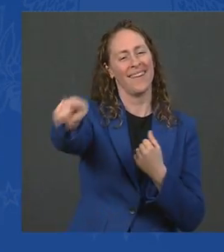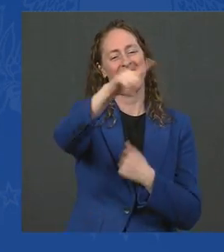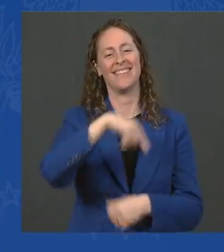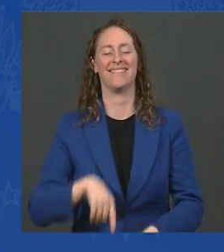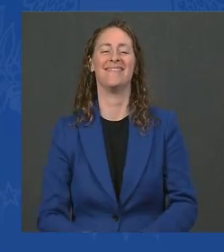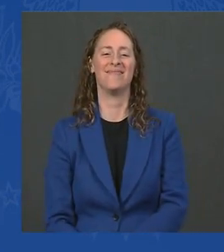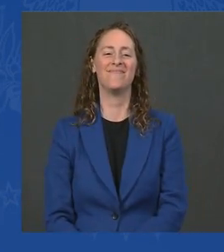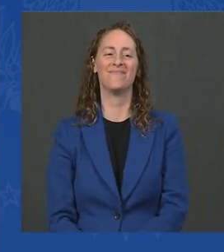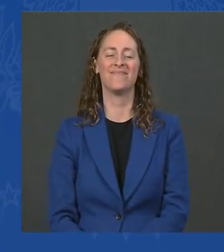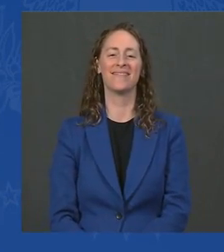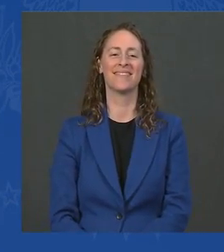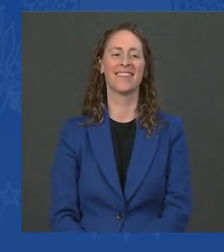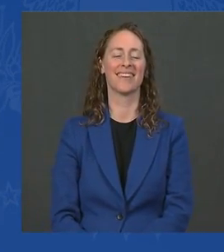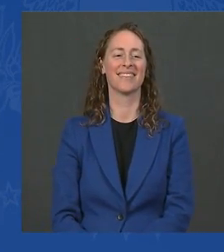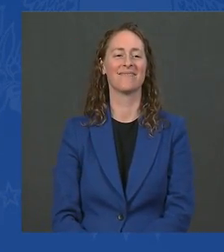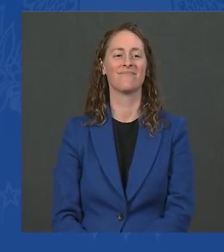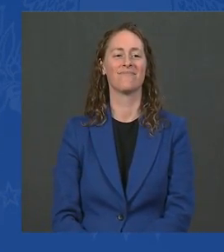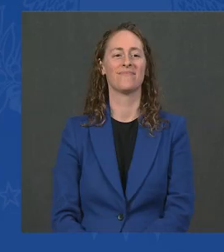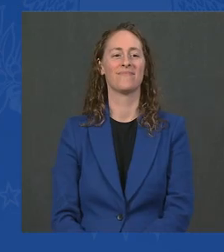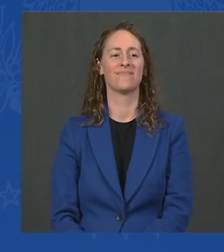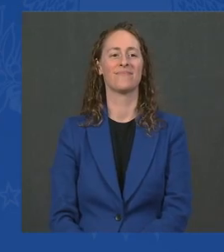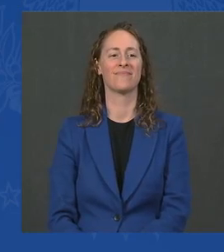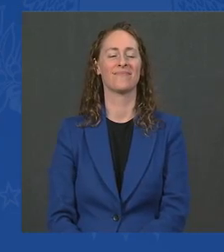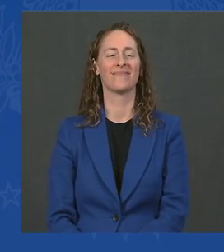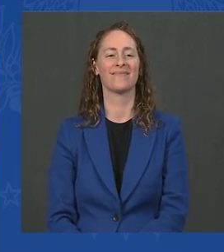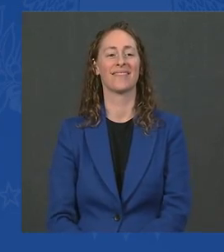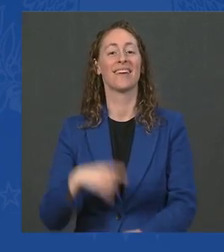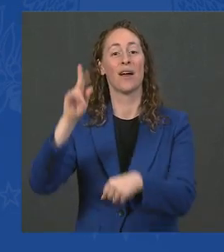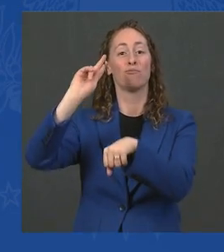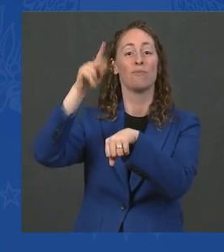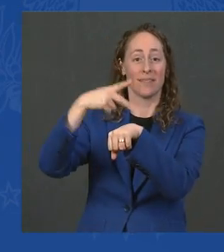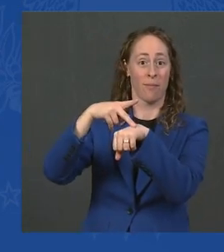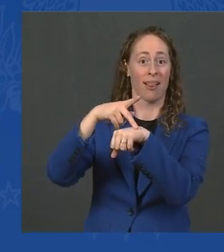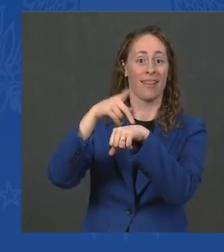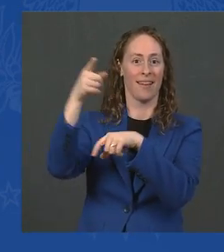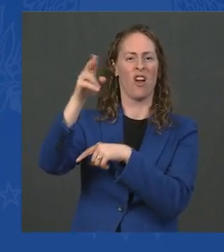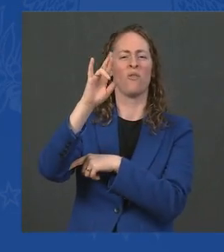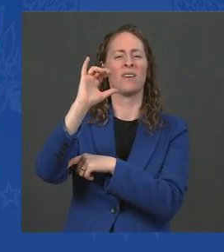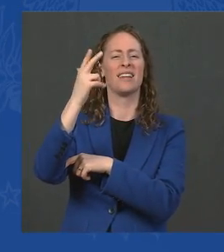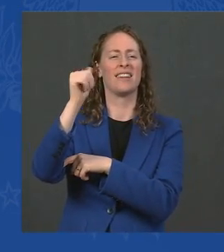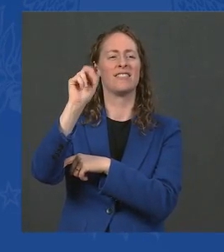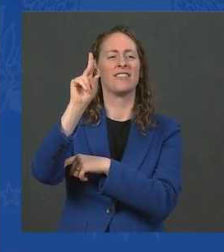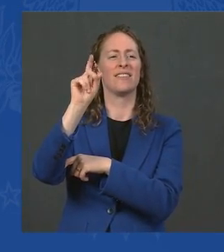So, Principal Richardson, you know, thank you for welcoming us here today